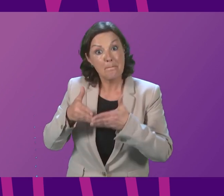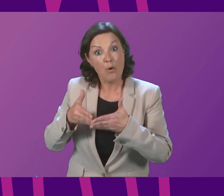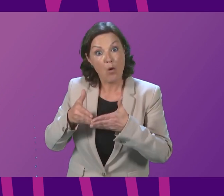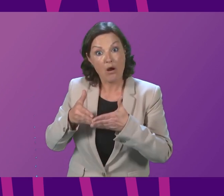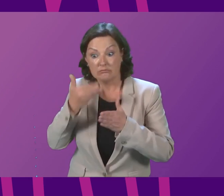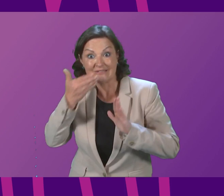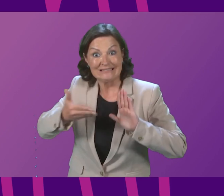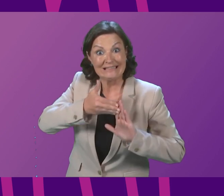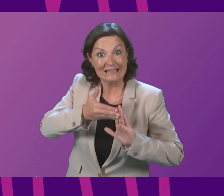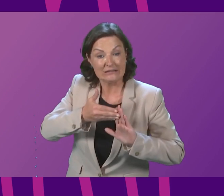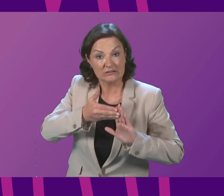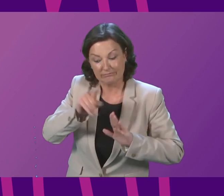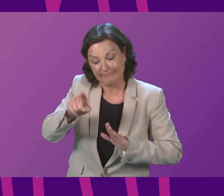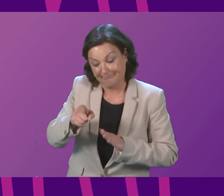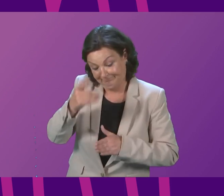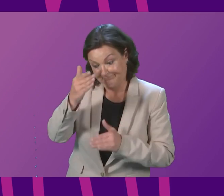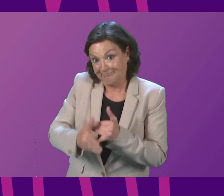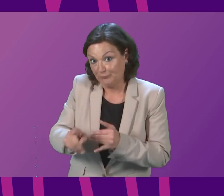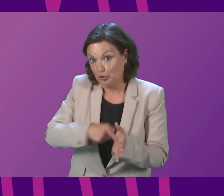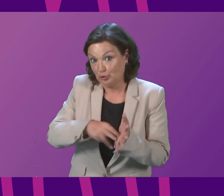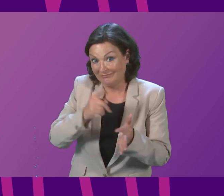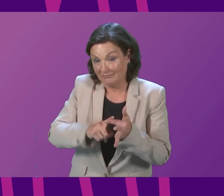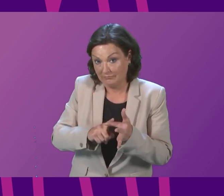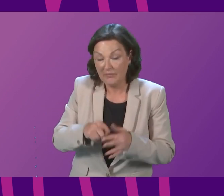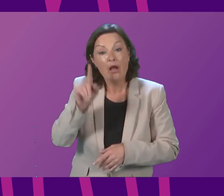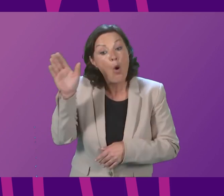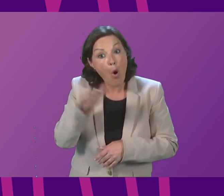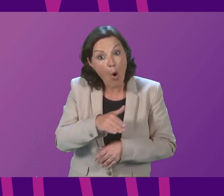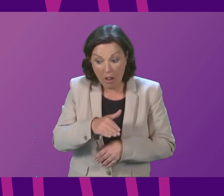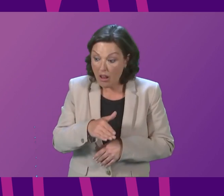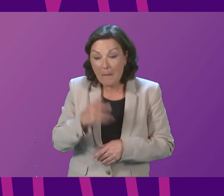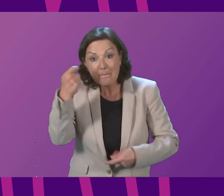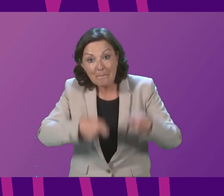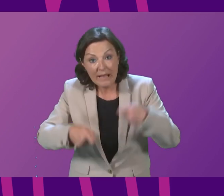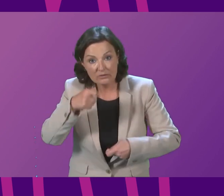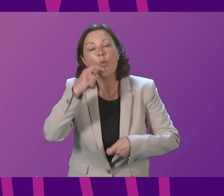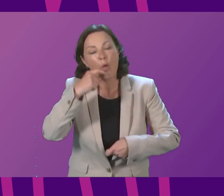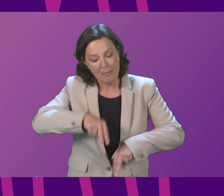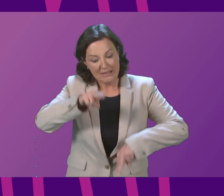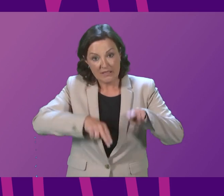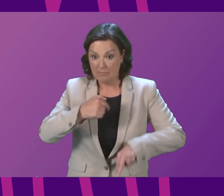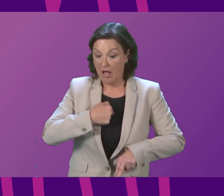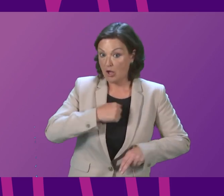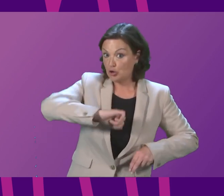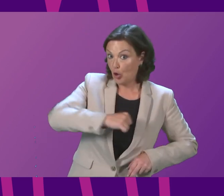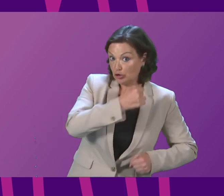All bids will be assessed jointly by the Scottish Government and the United Kingdom Government, with ministers jointly selecting the winning bids.